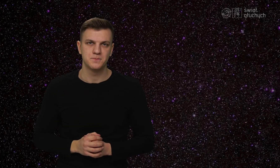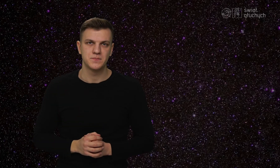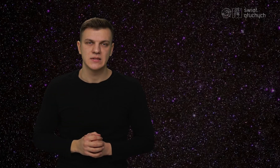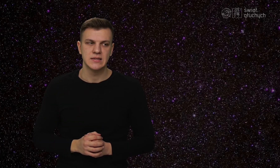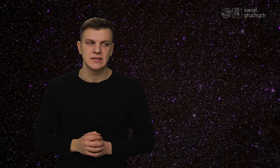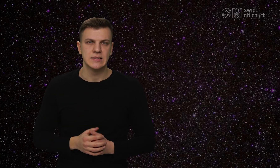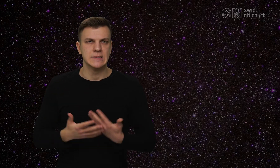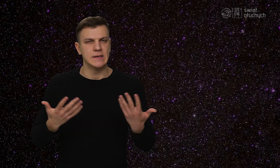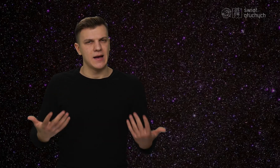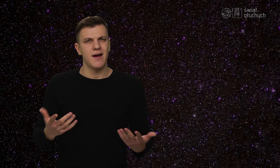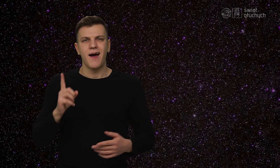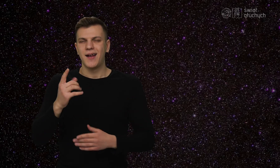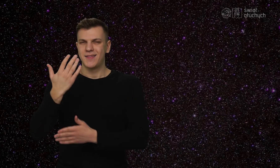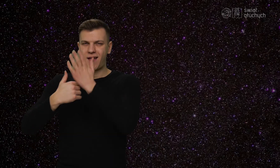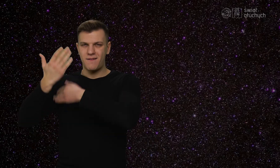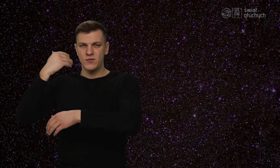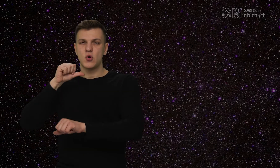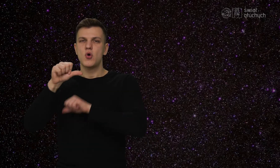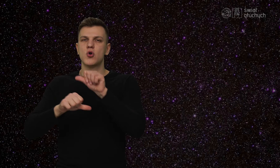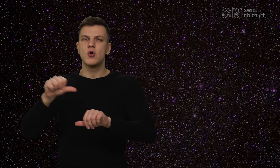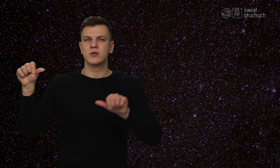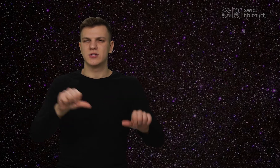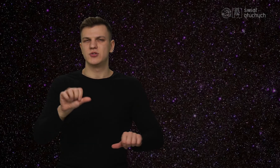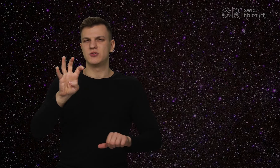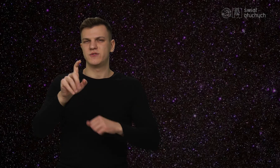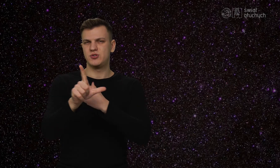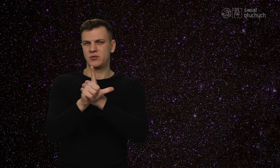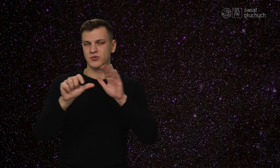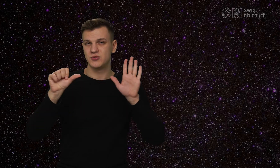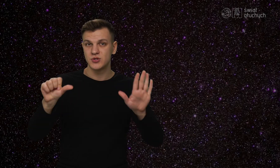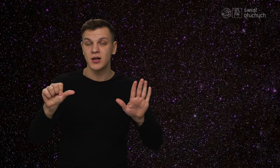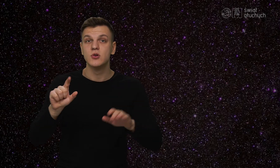But there was already a Pole in space,